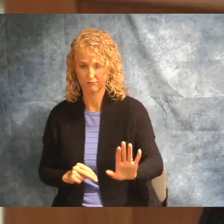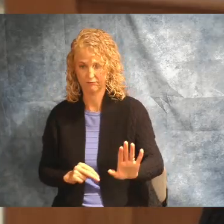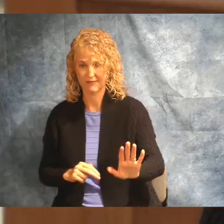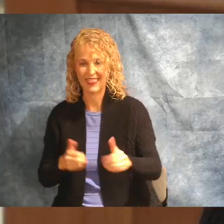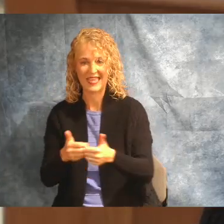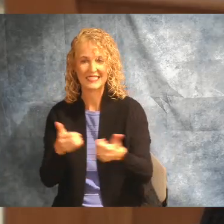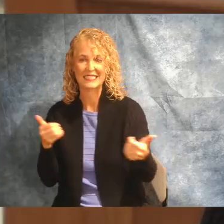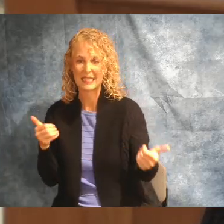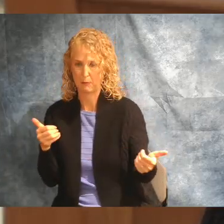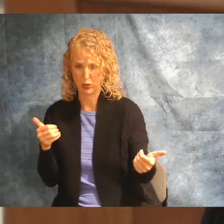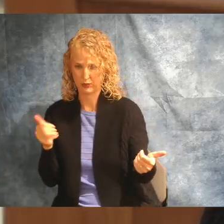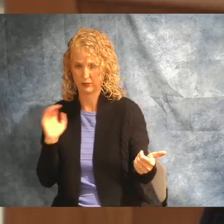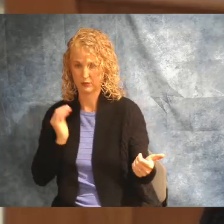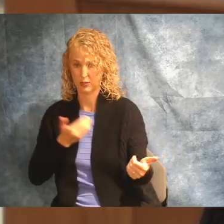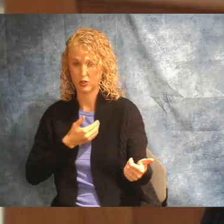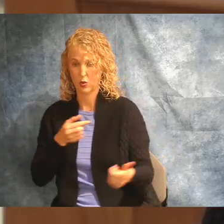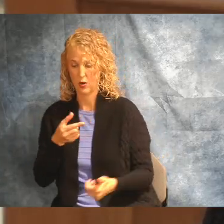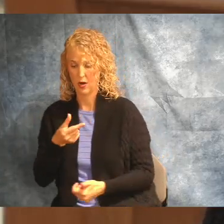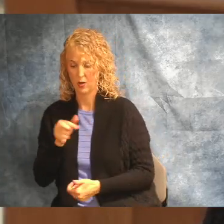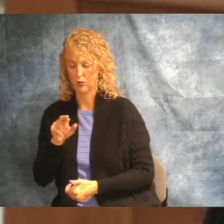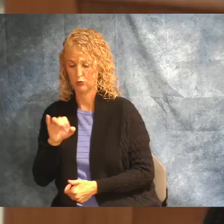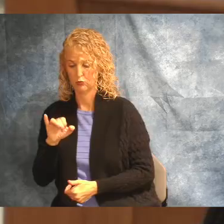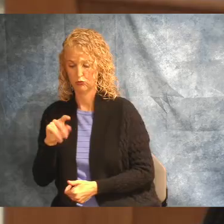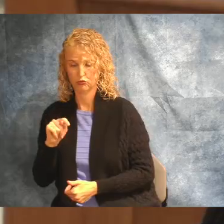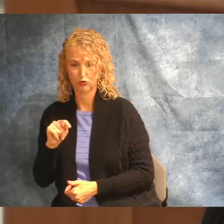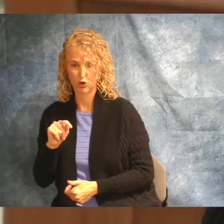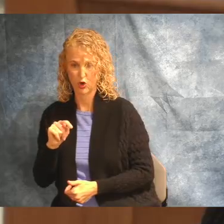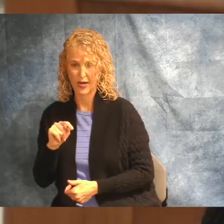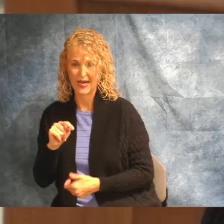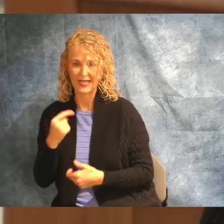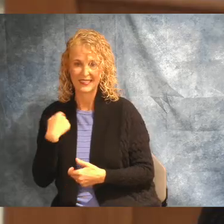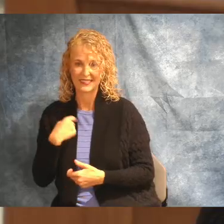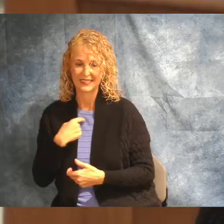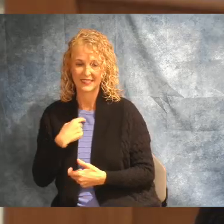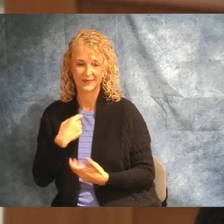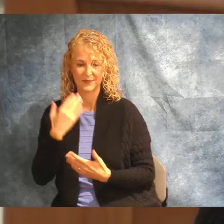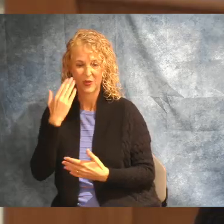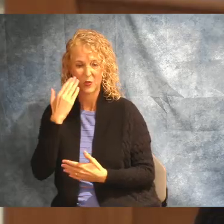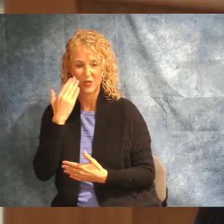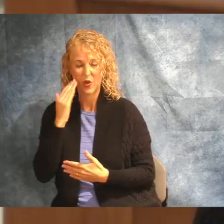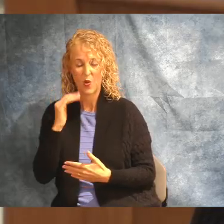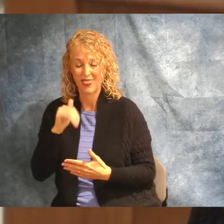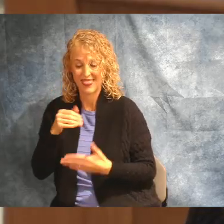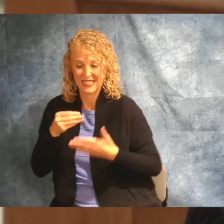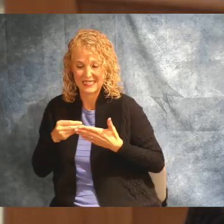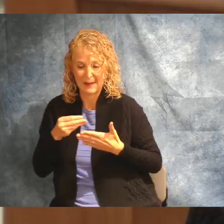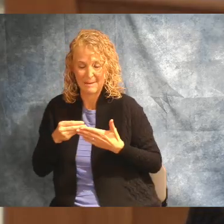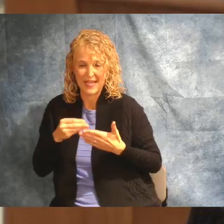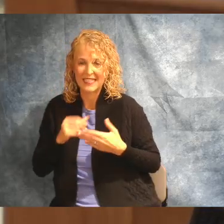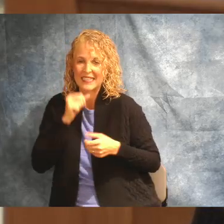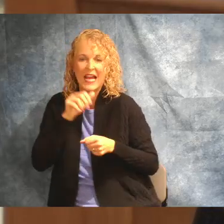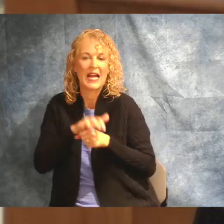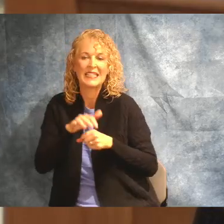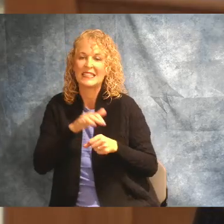of grant the juice really isn't worth the squeeze in our opinion and so we are focusing on things